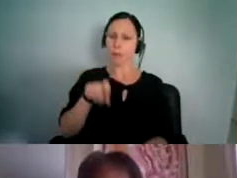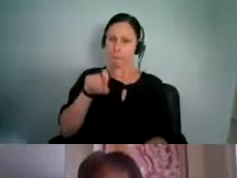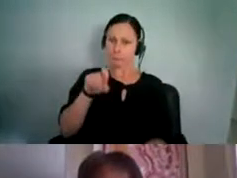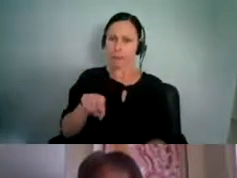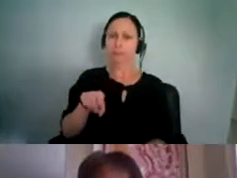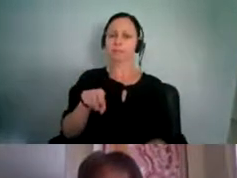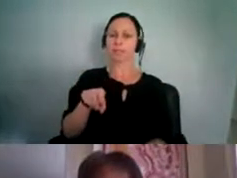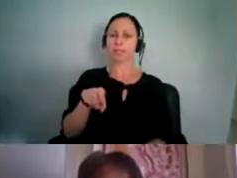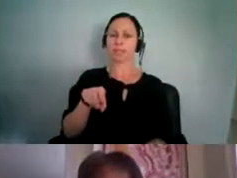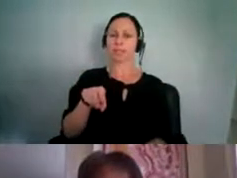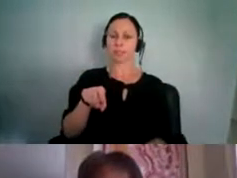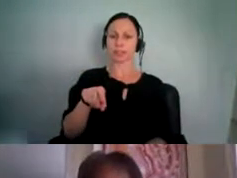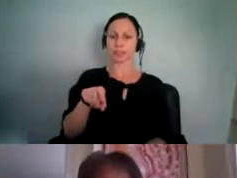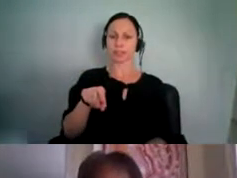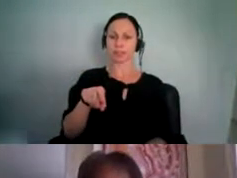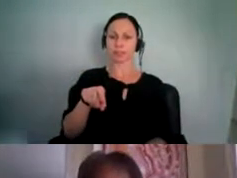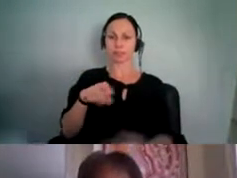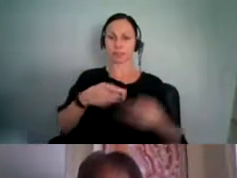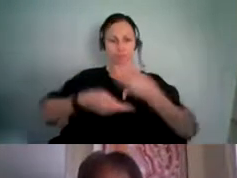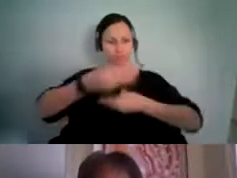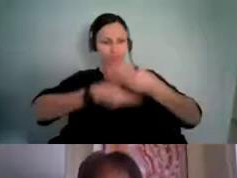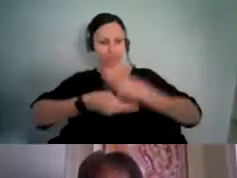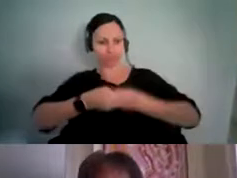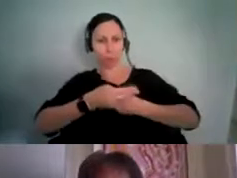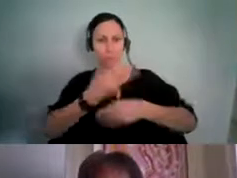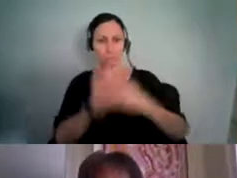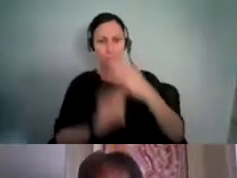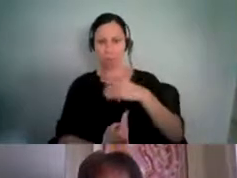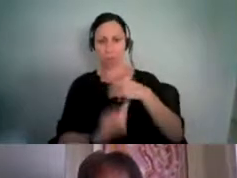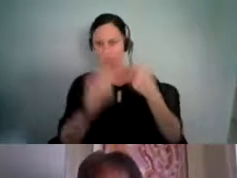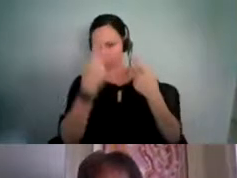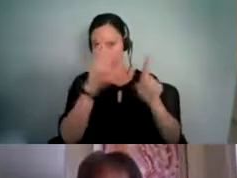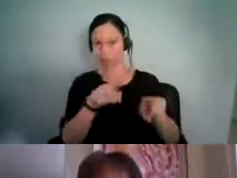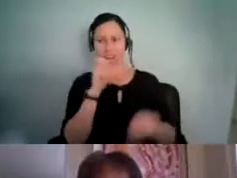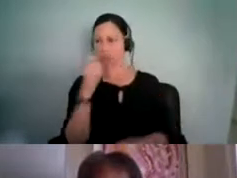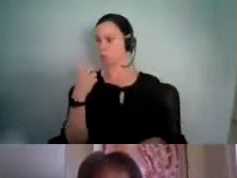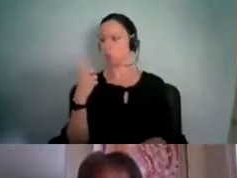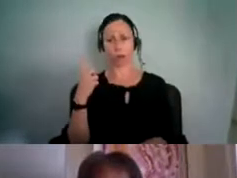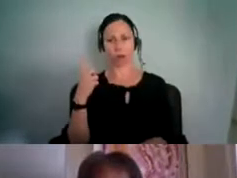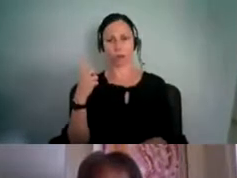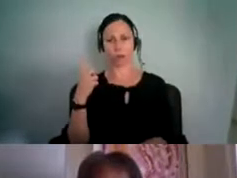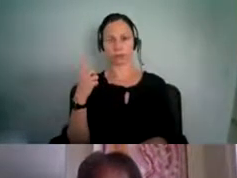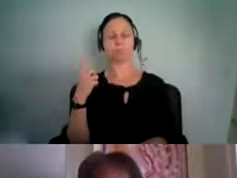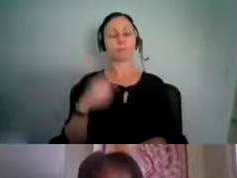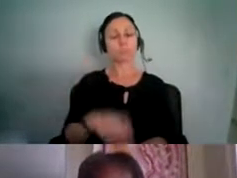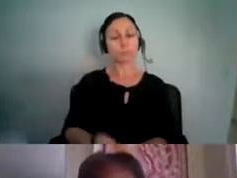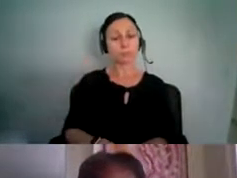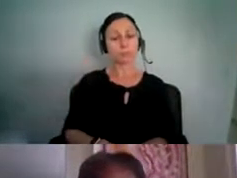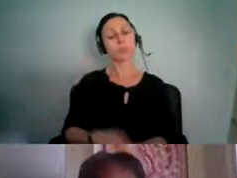It cannot be just one without climate change. I would say the other thing is we have to look at our responsibility